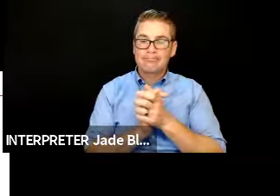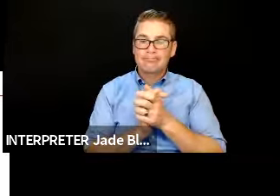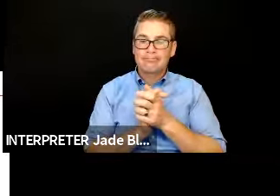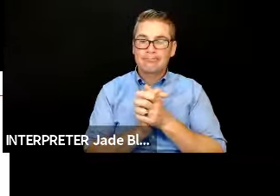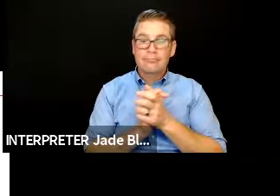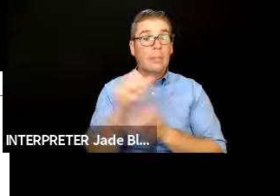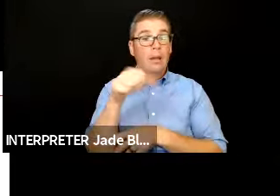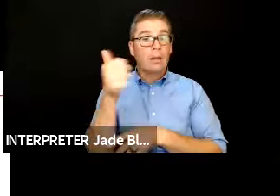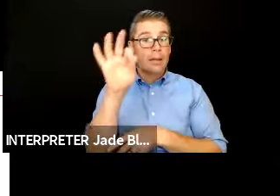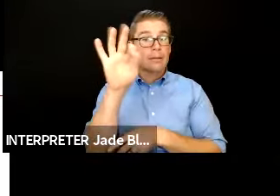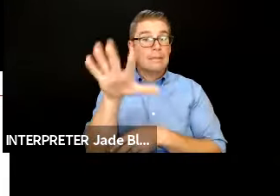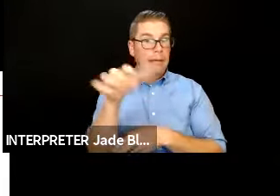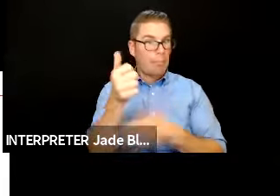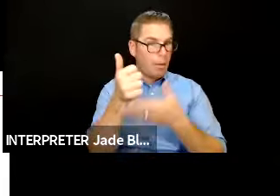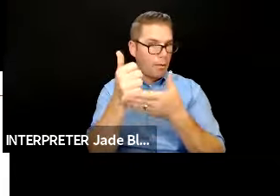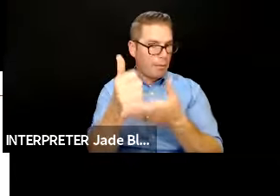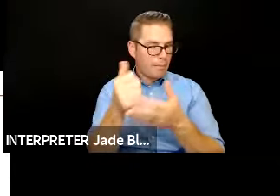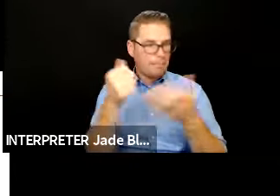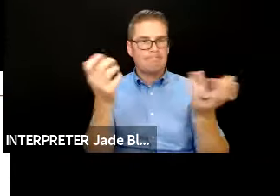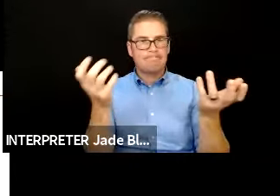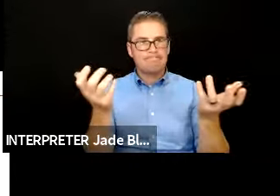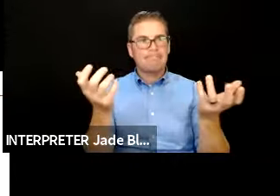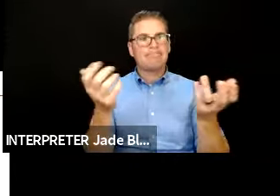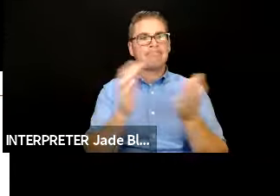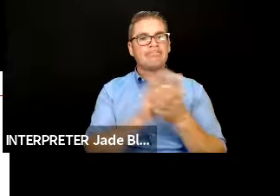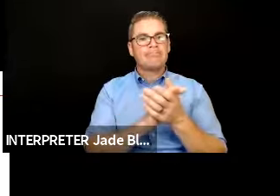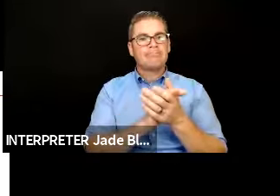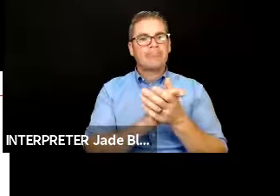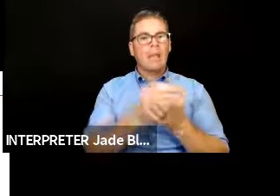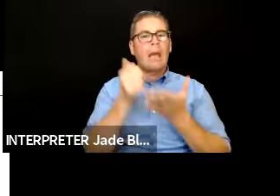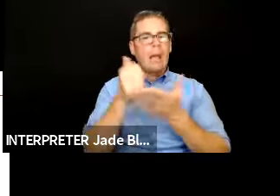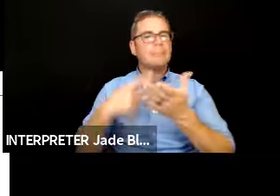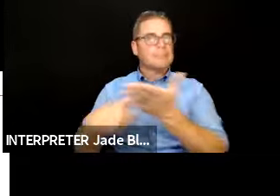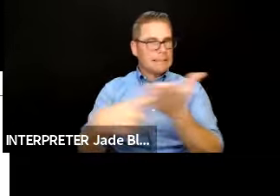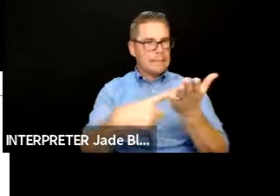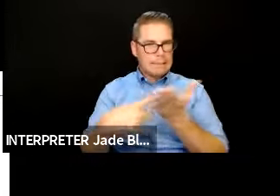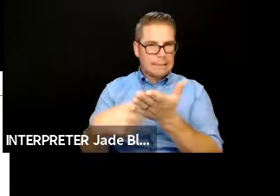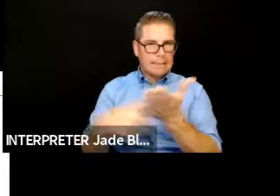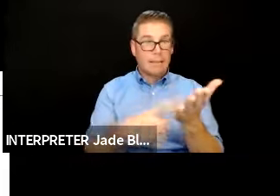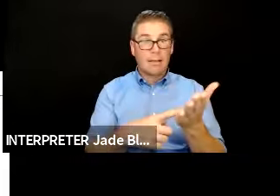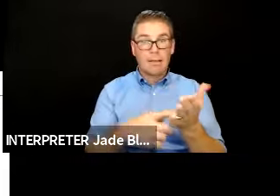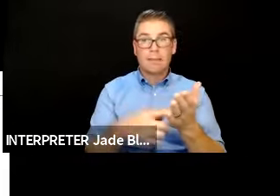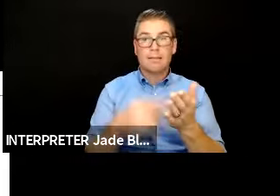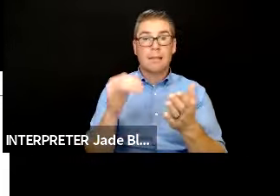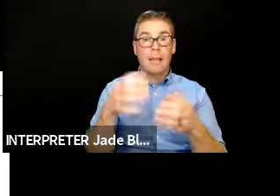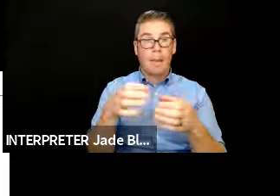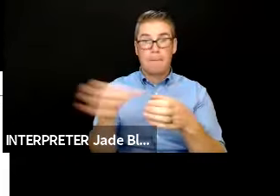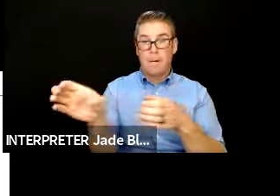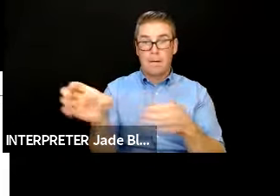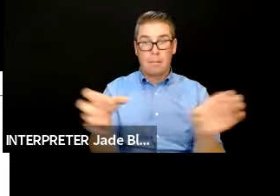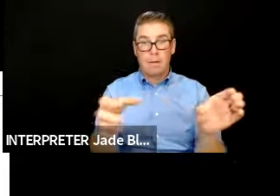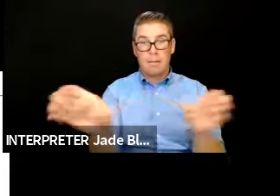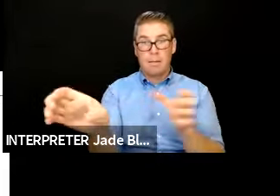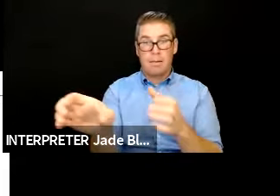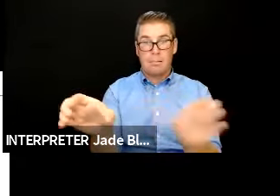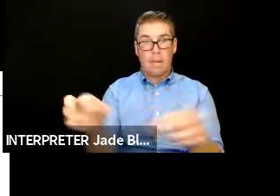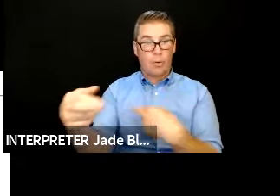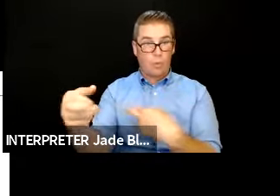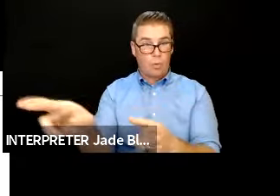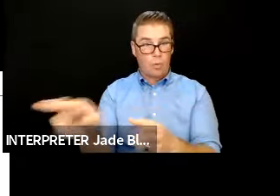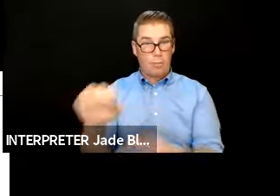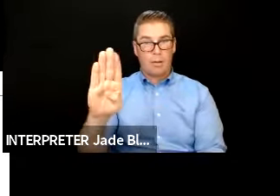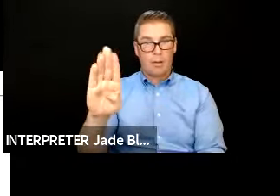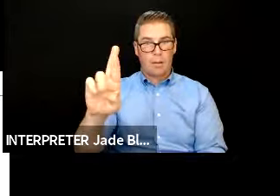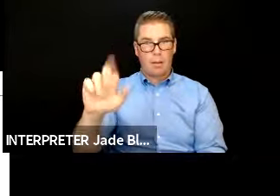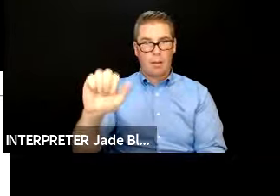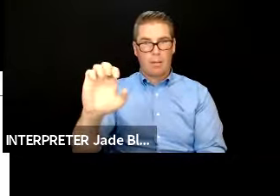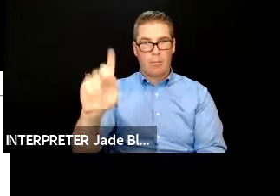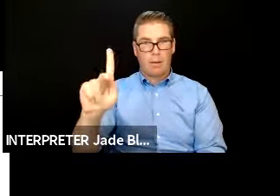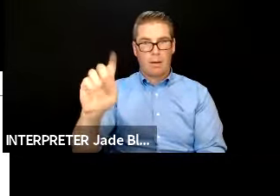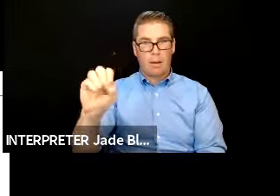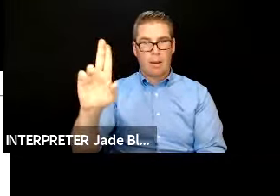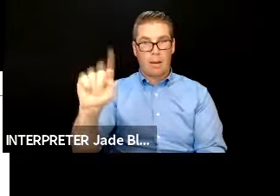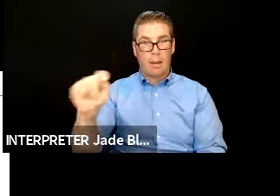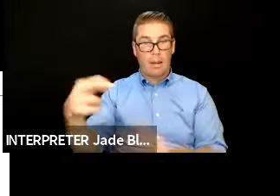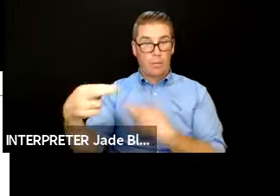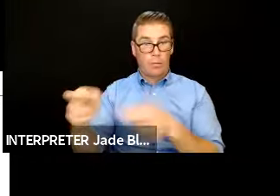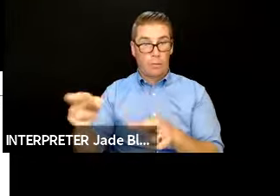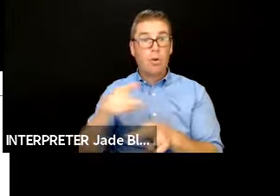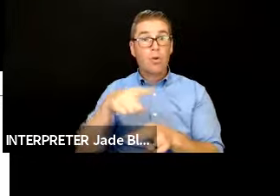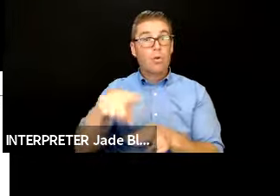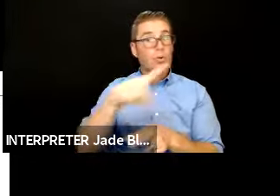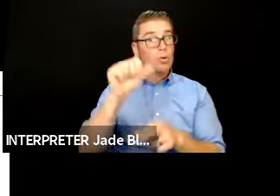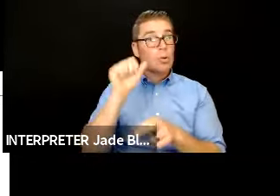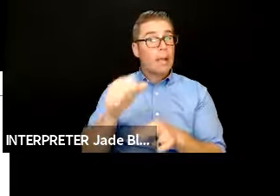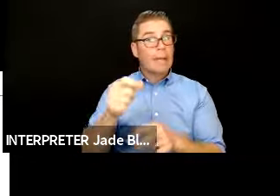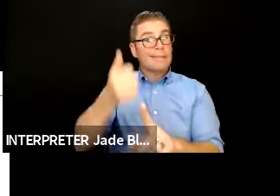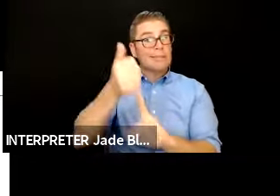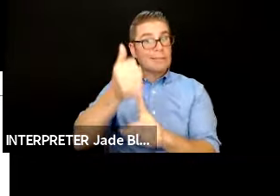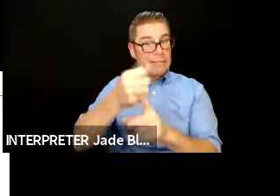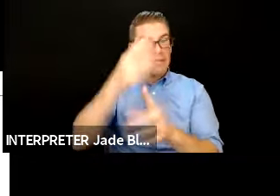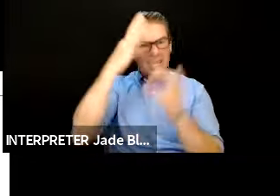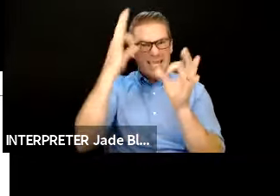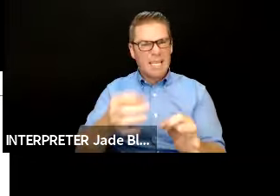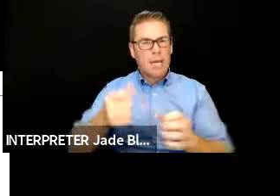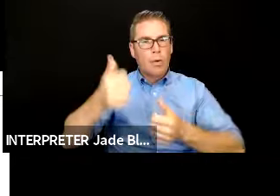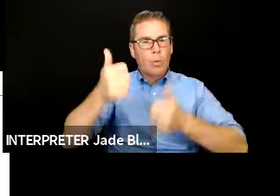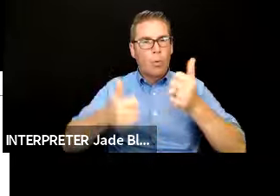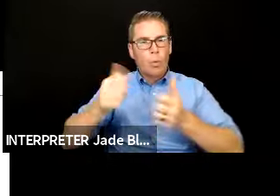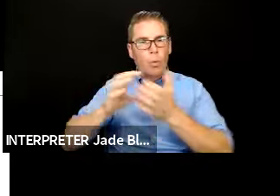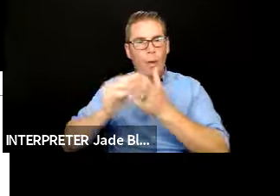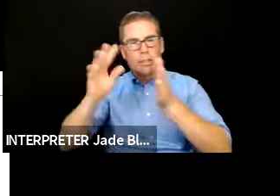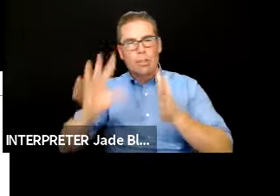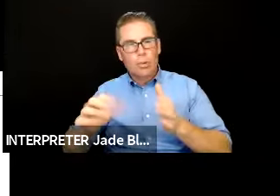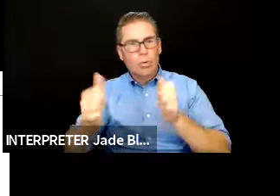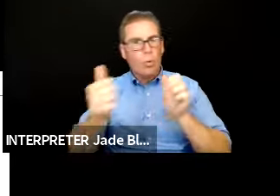As well as building the trust you have among your students then.